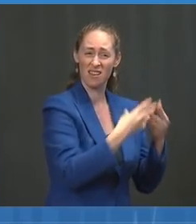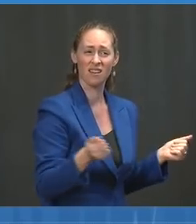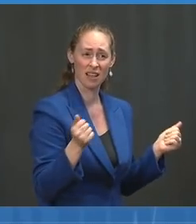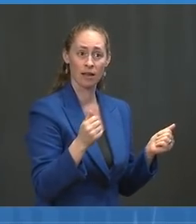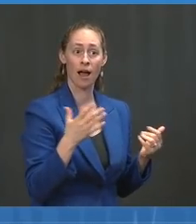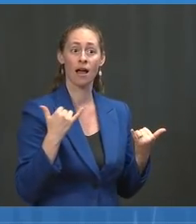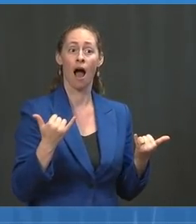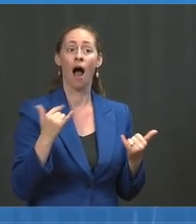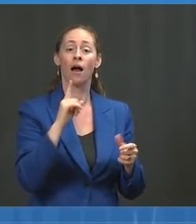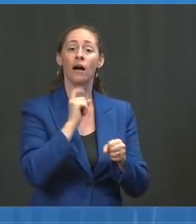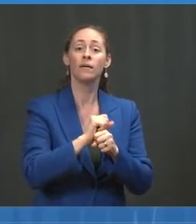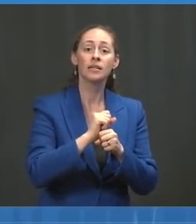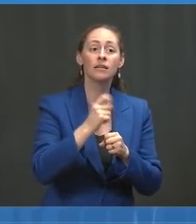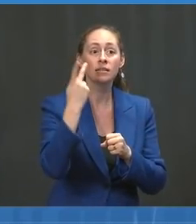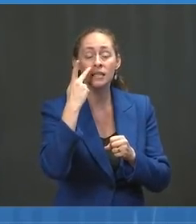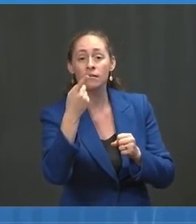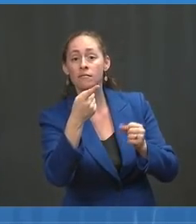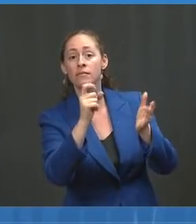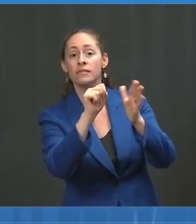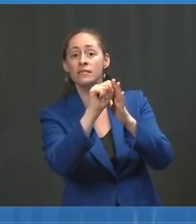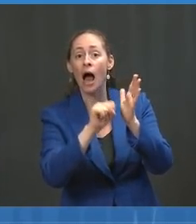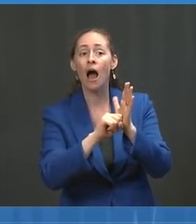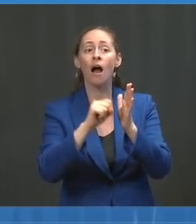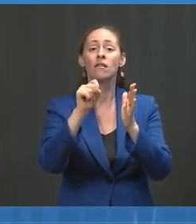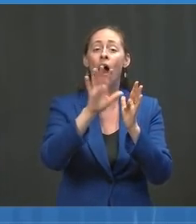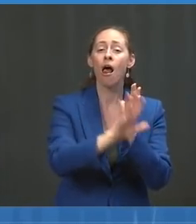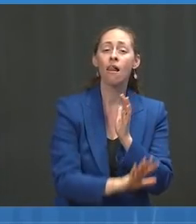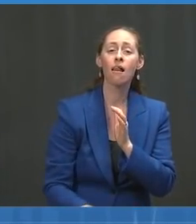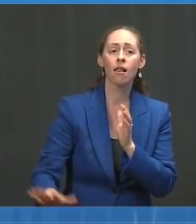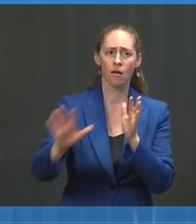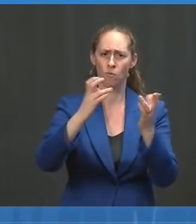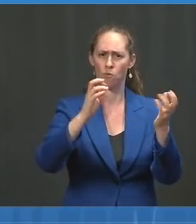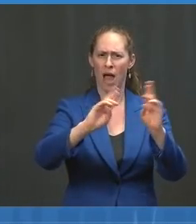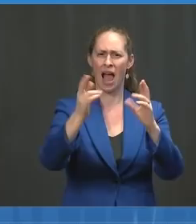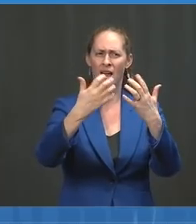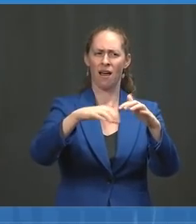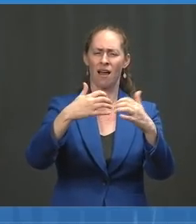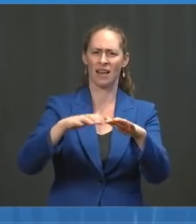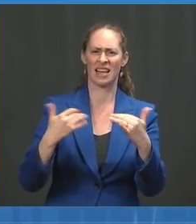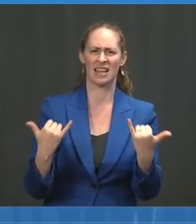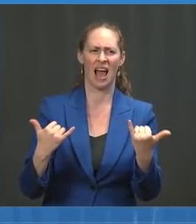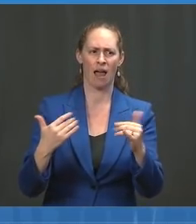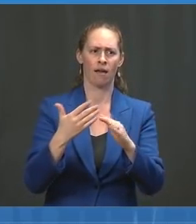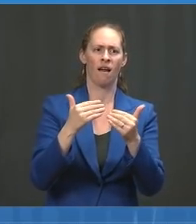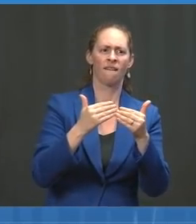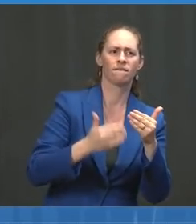I mentioned the planning meetings that we had this morning with governors and pharmacy CEOs --